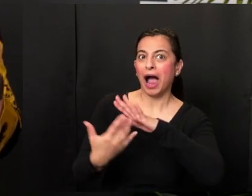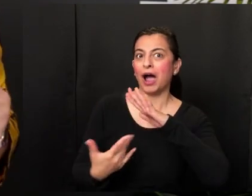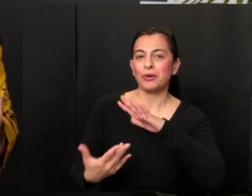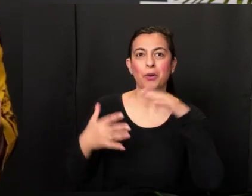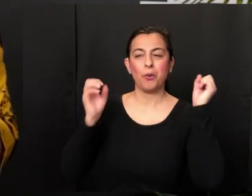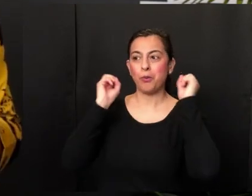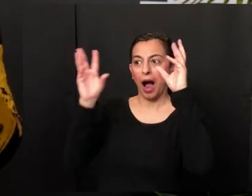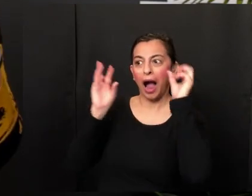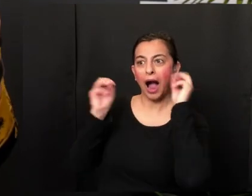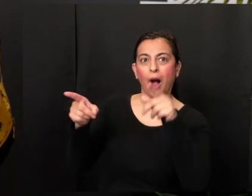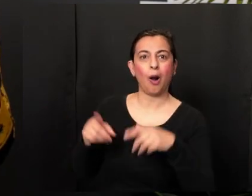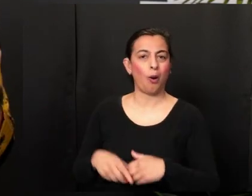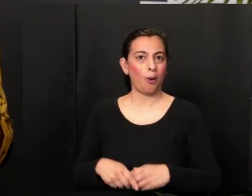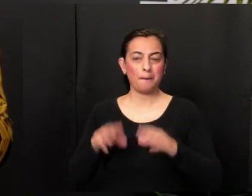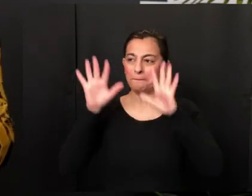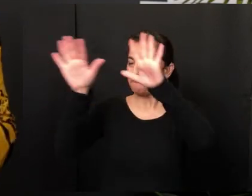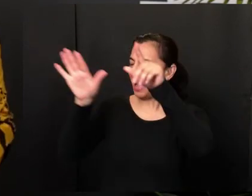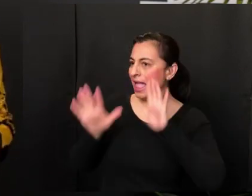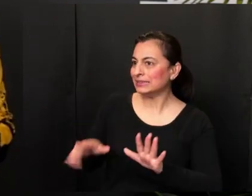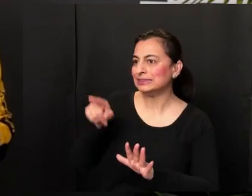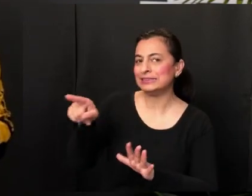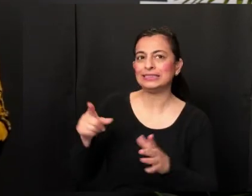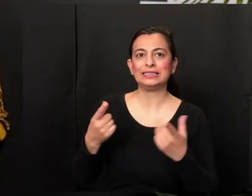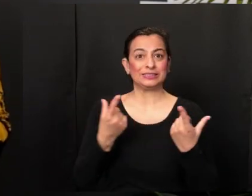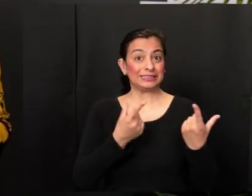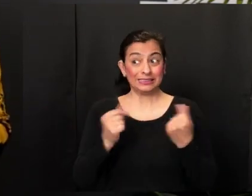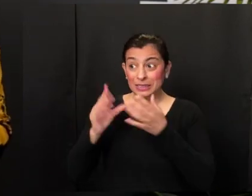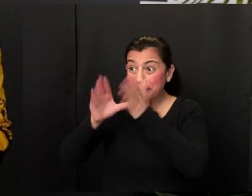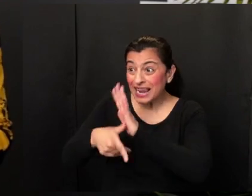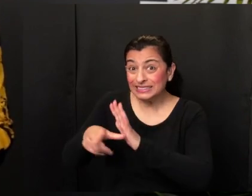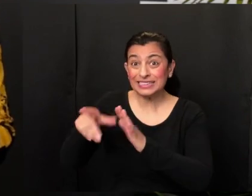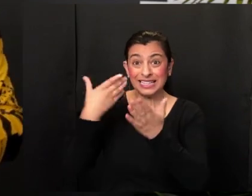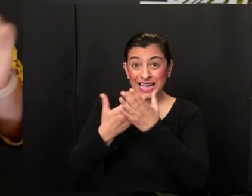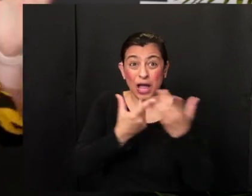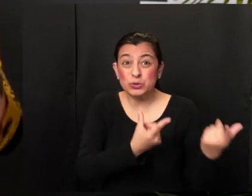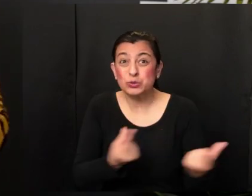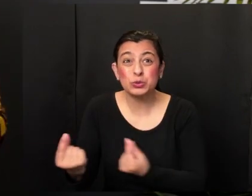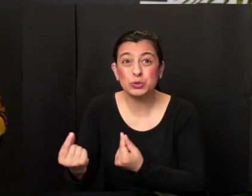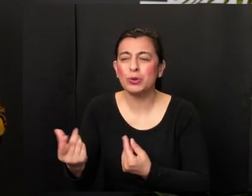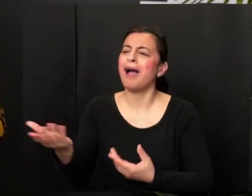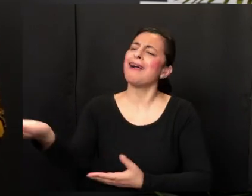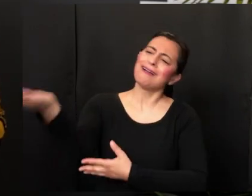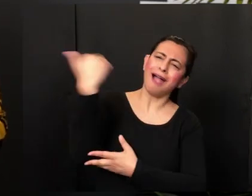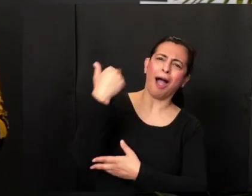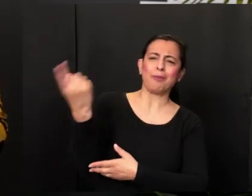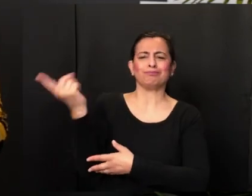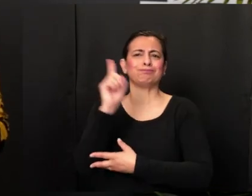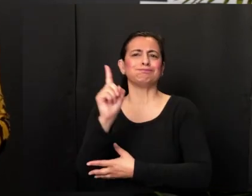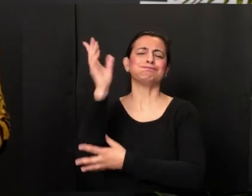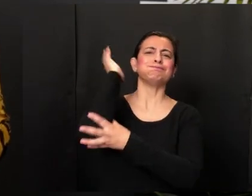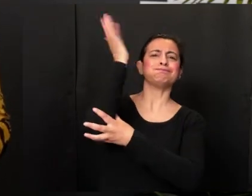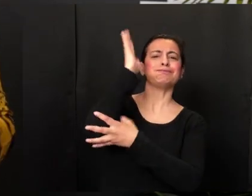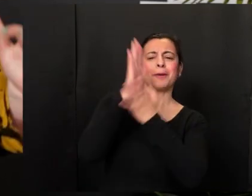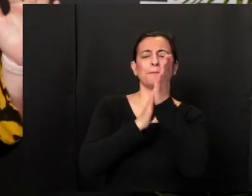“Wow! You are so amazing for being able to do that with a disability! Why don’t you come and give a motivational talk to our staff?”,